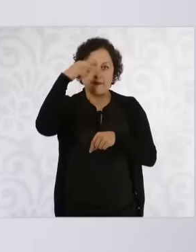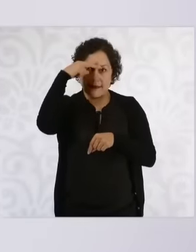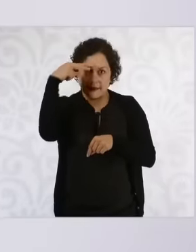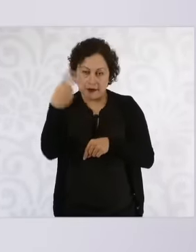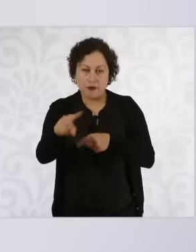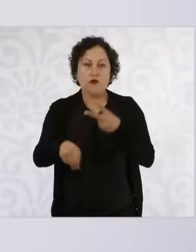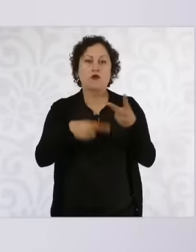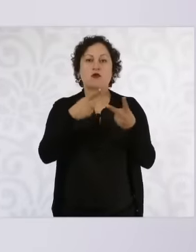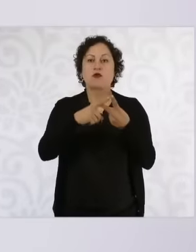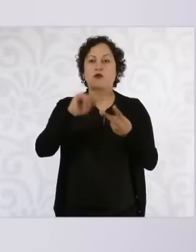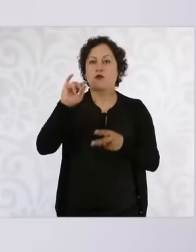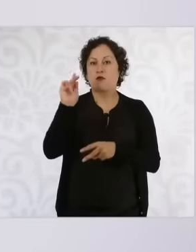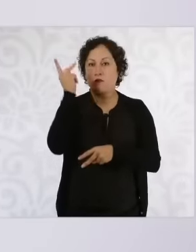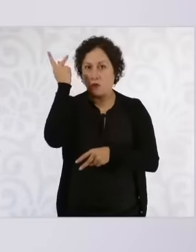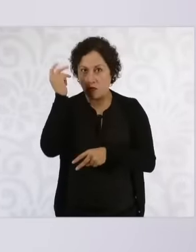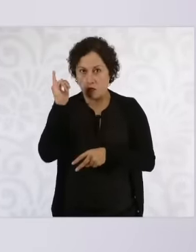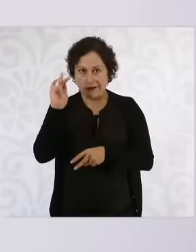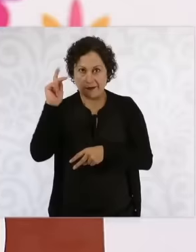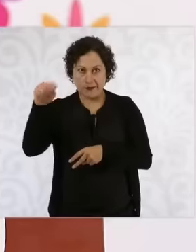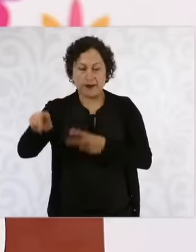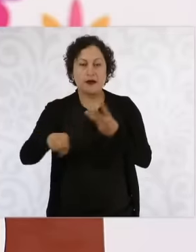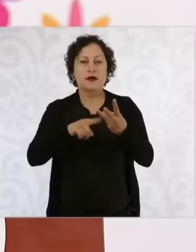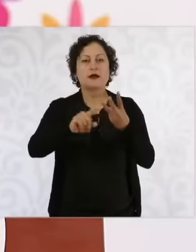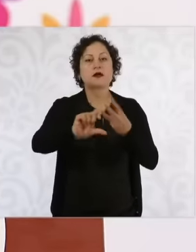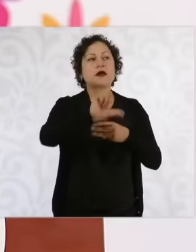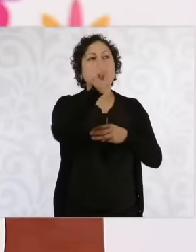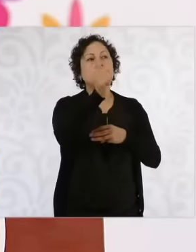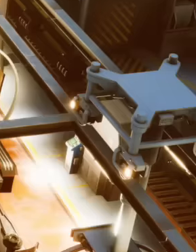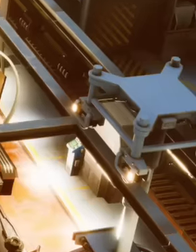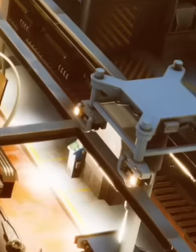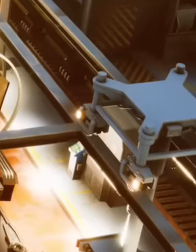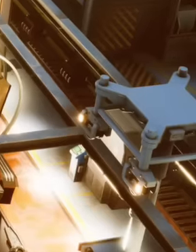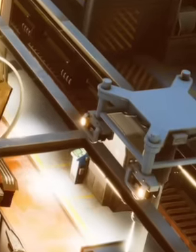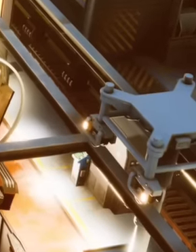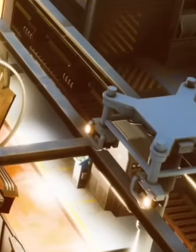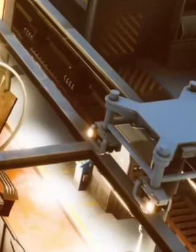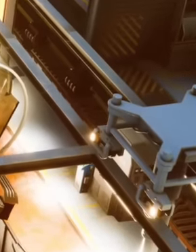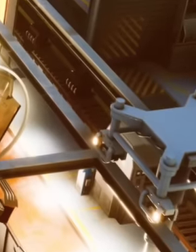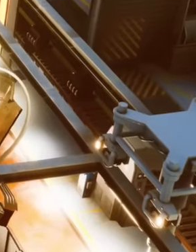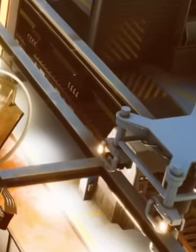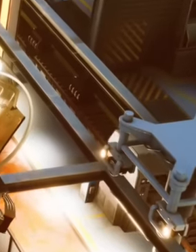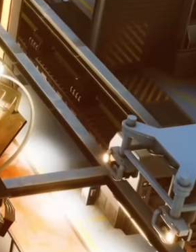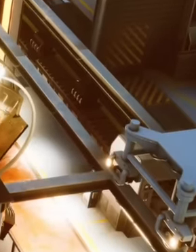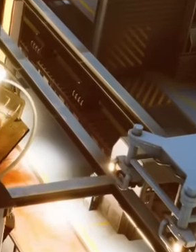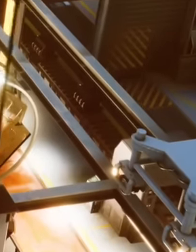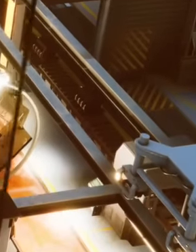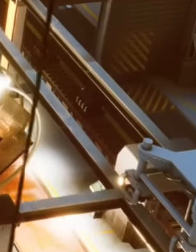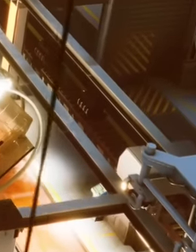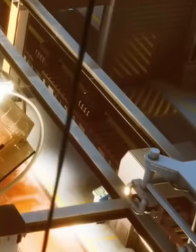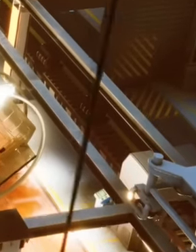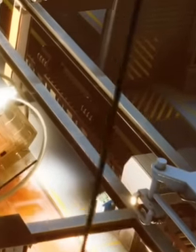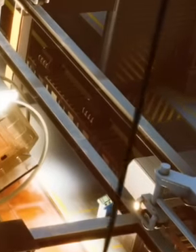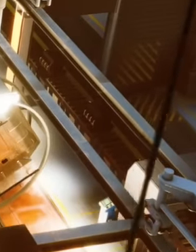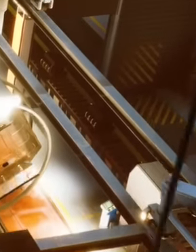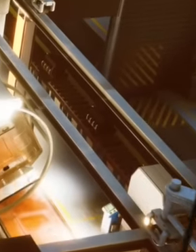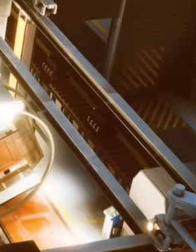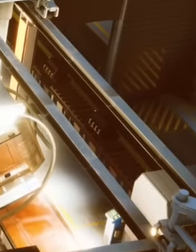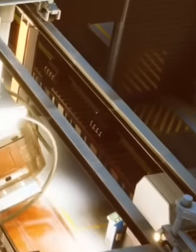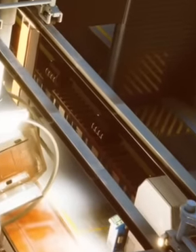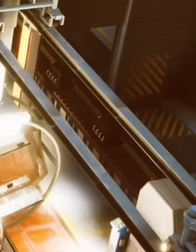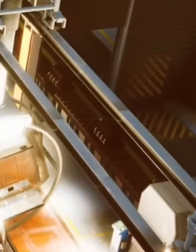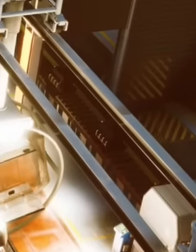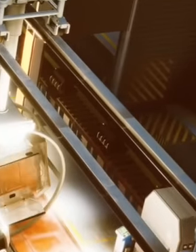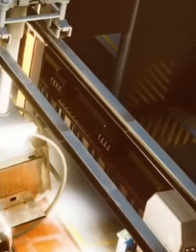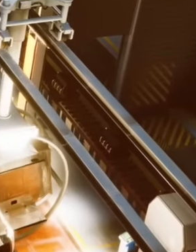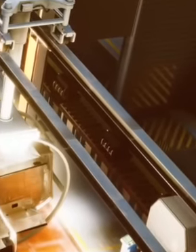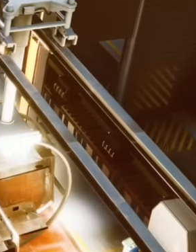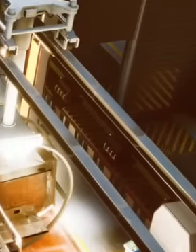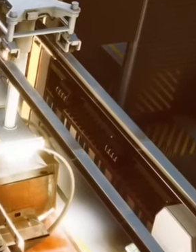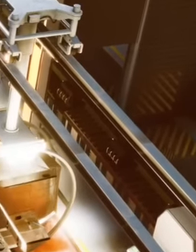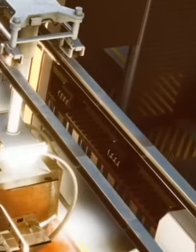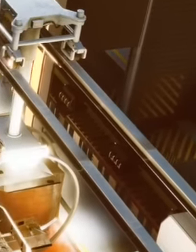other public higher education institutions eh And also with some private companies eh but